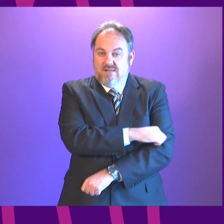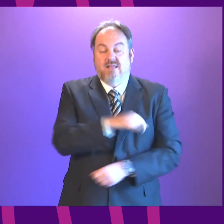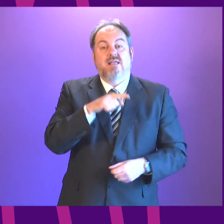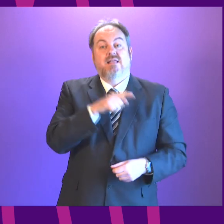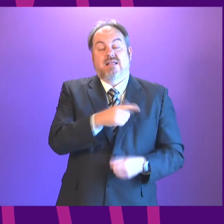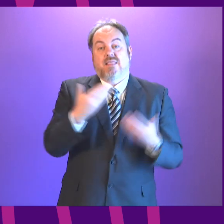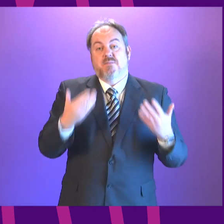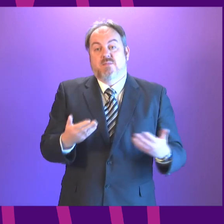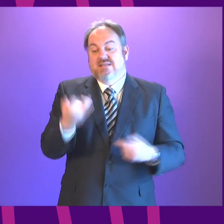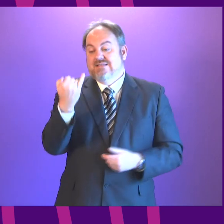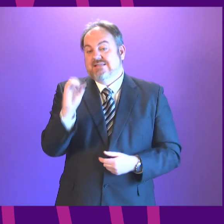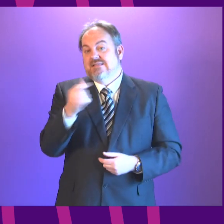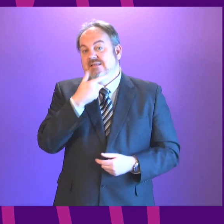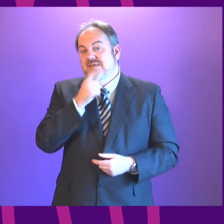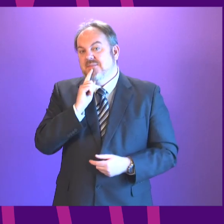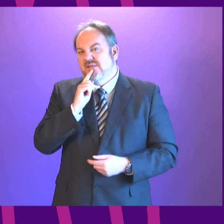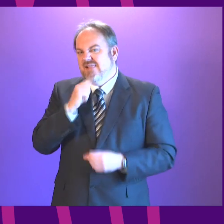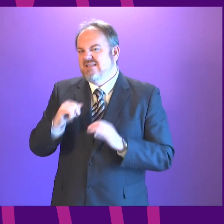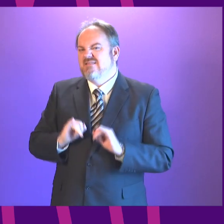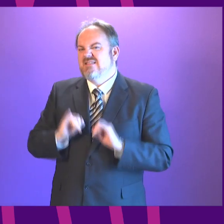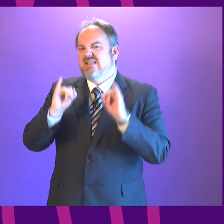people are in intensive care, which is one more than yesterday.